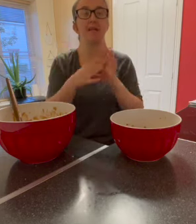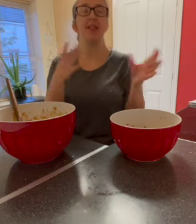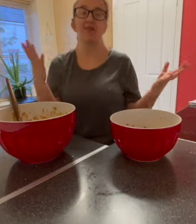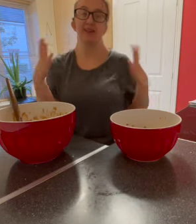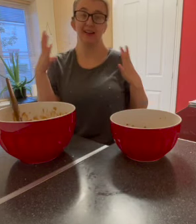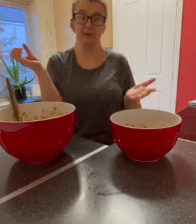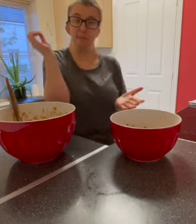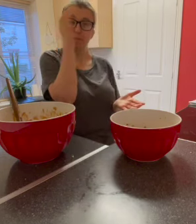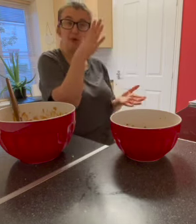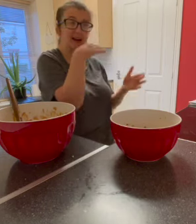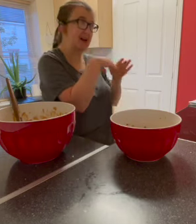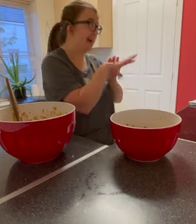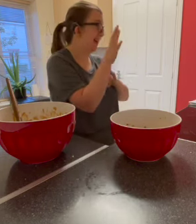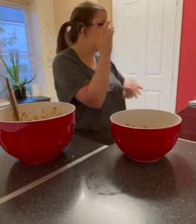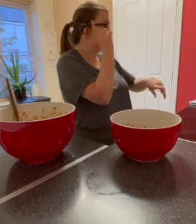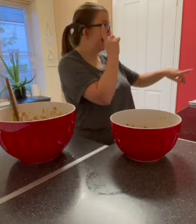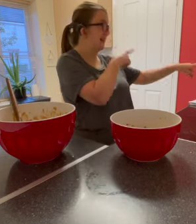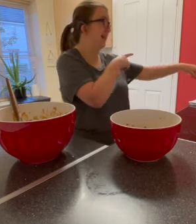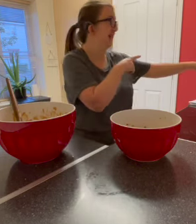then it be ready to go in this,